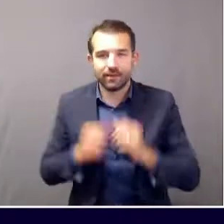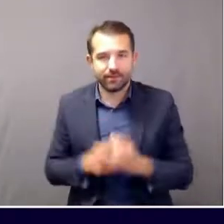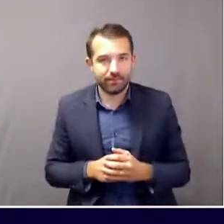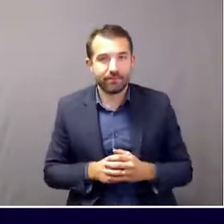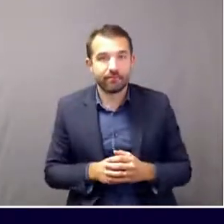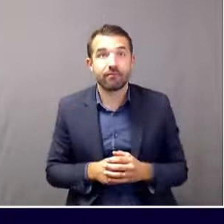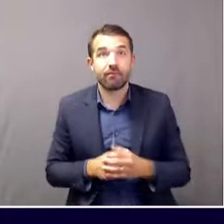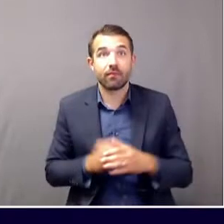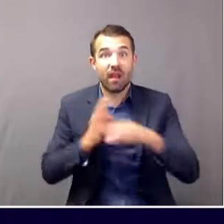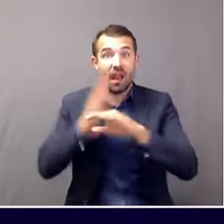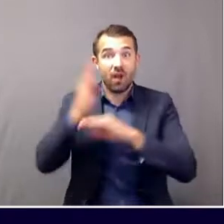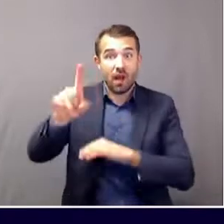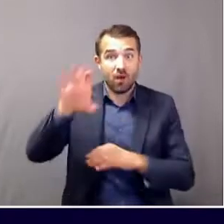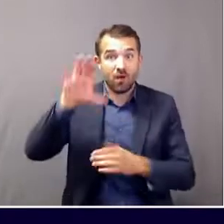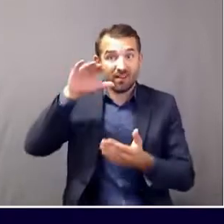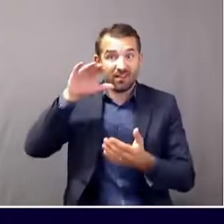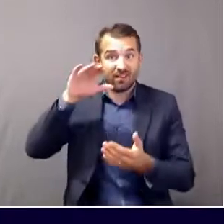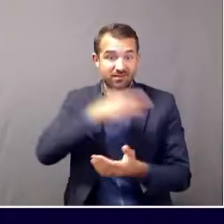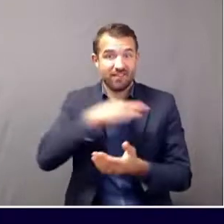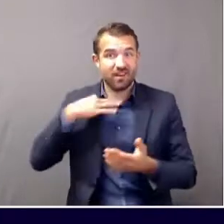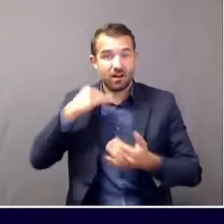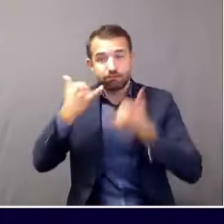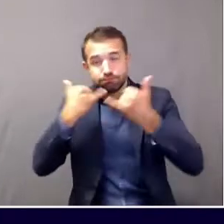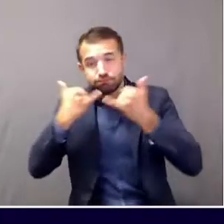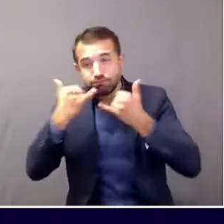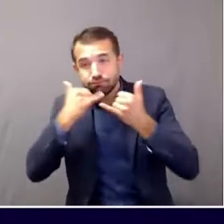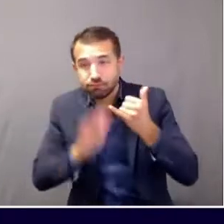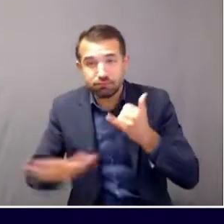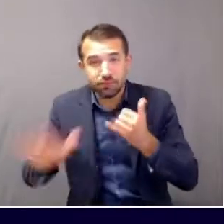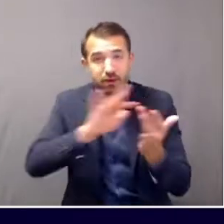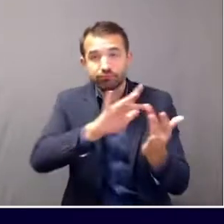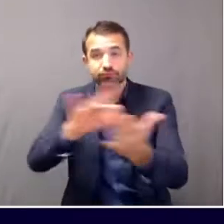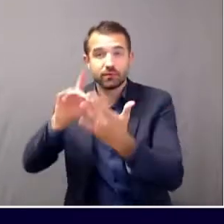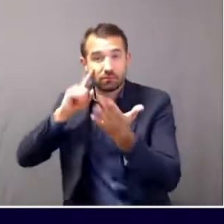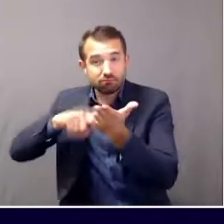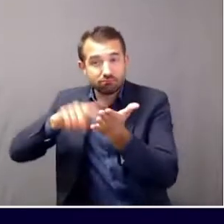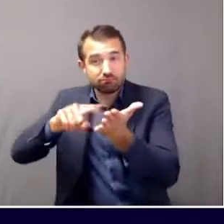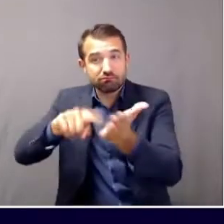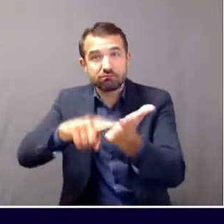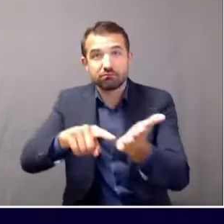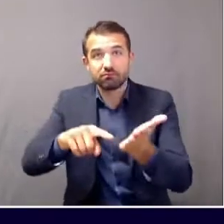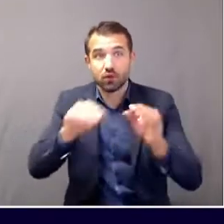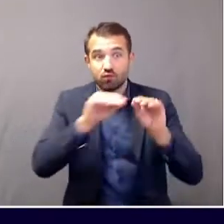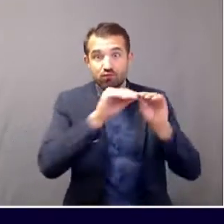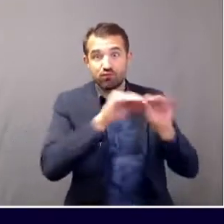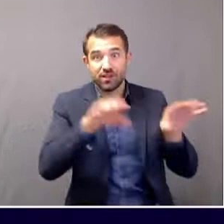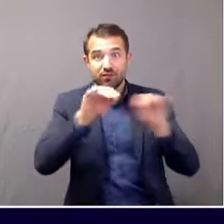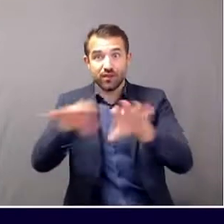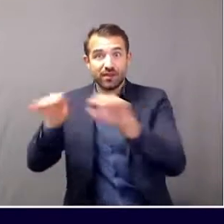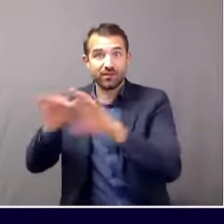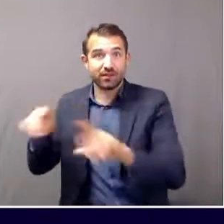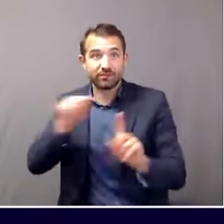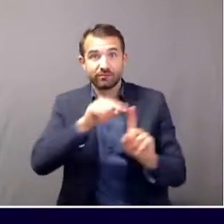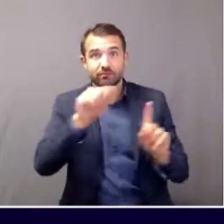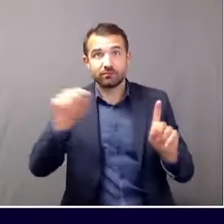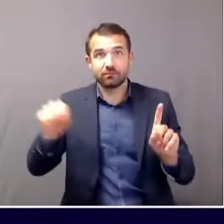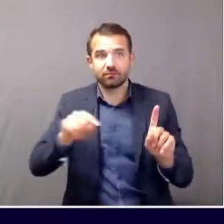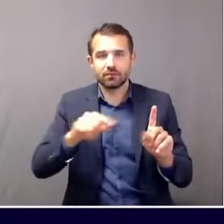means that we would have the ability to tamp down on breaks